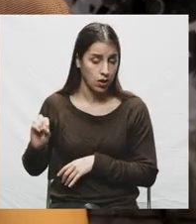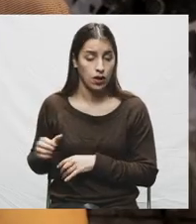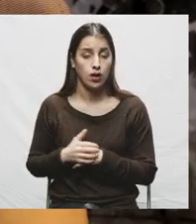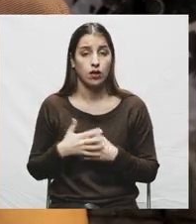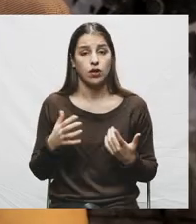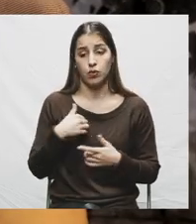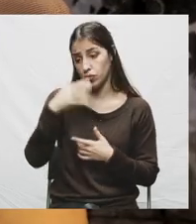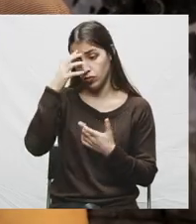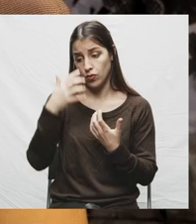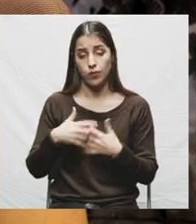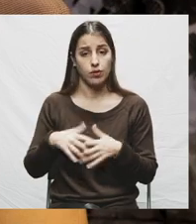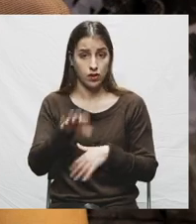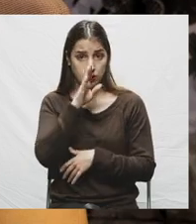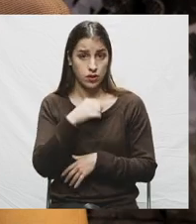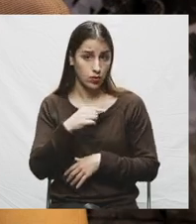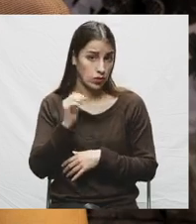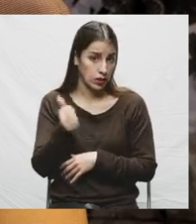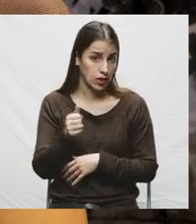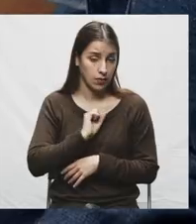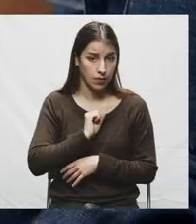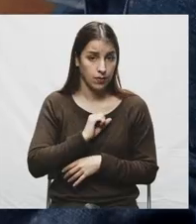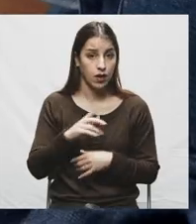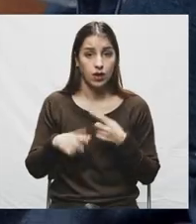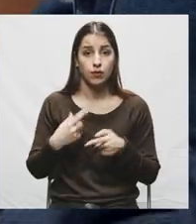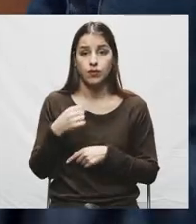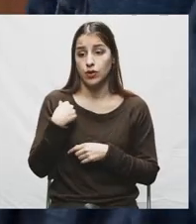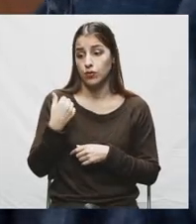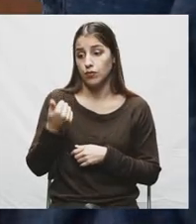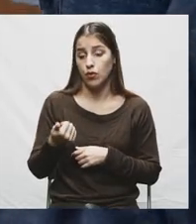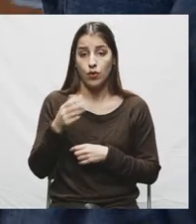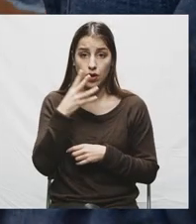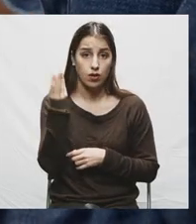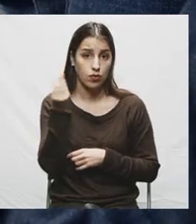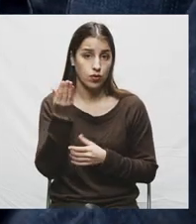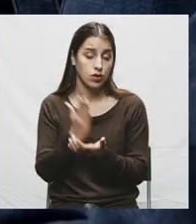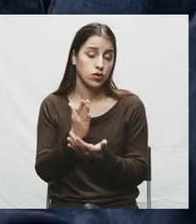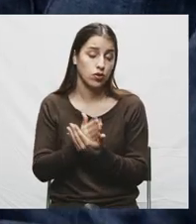Thus I had some doubts if this was the right thing for me. And I was a great student at school